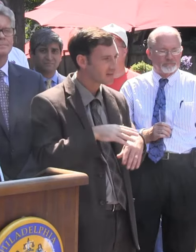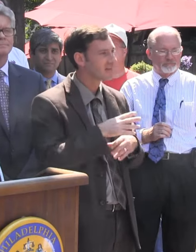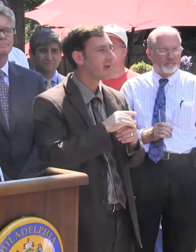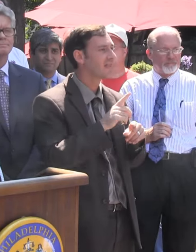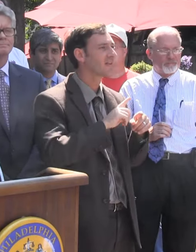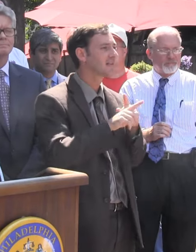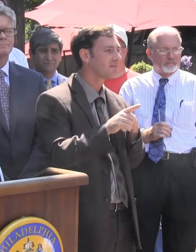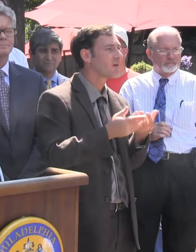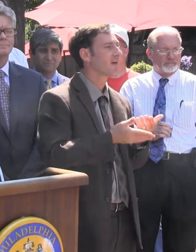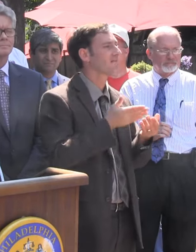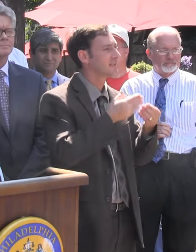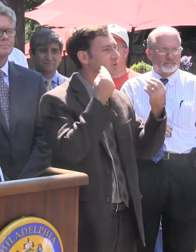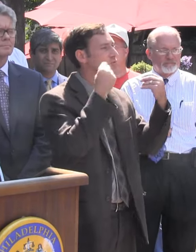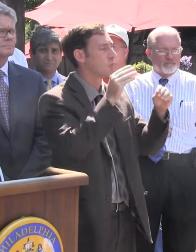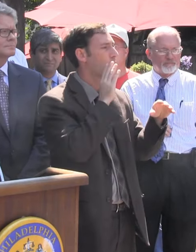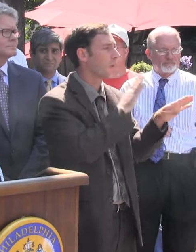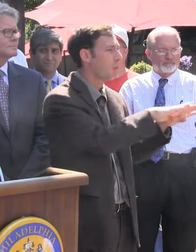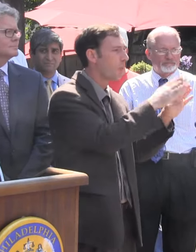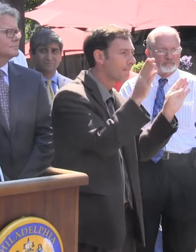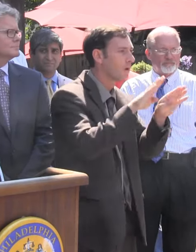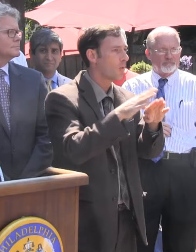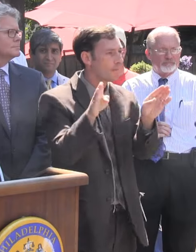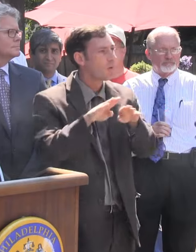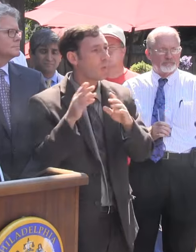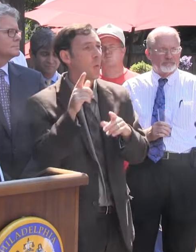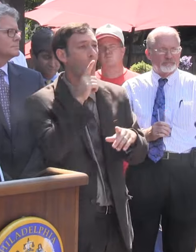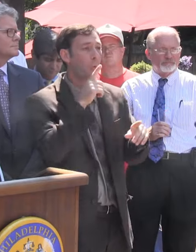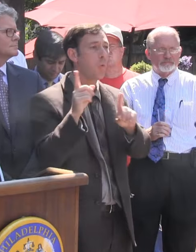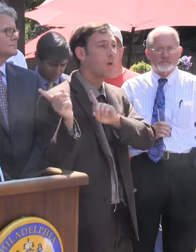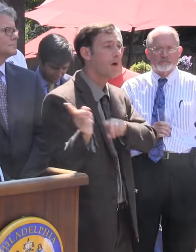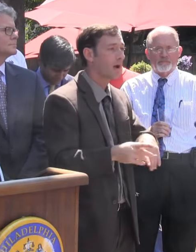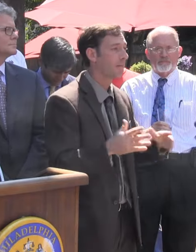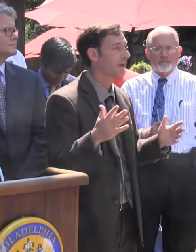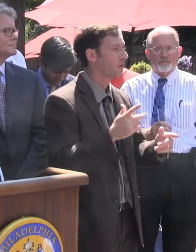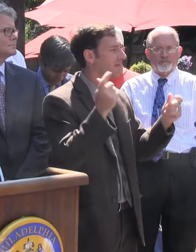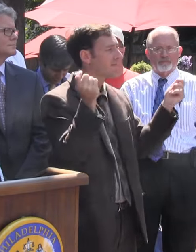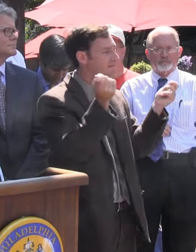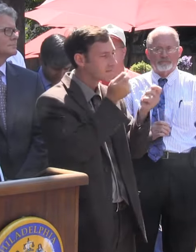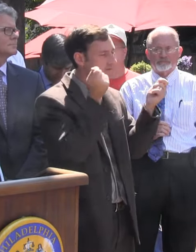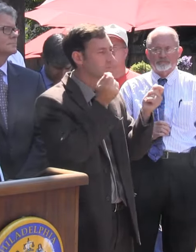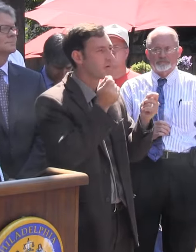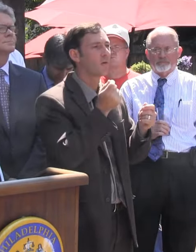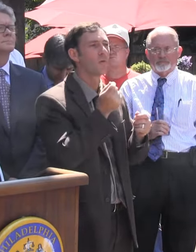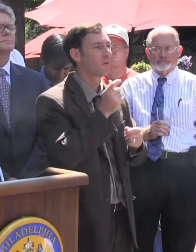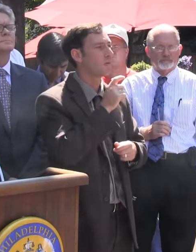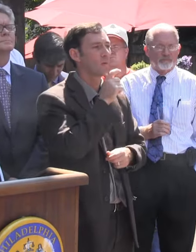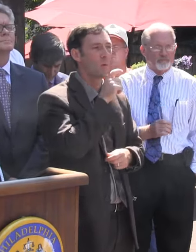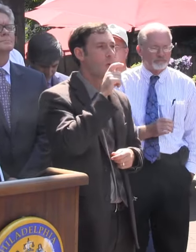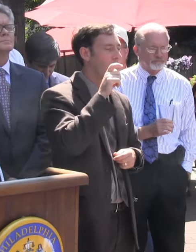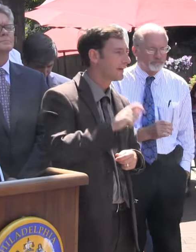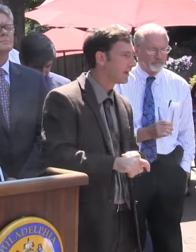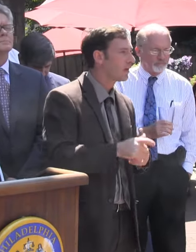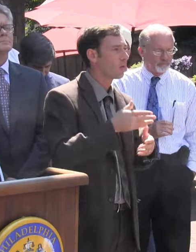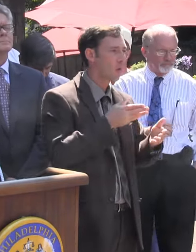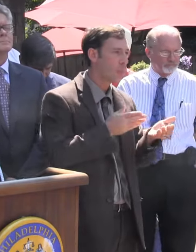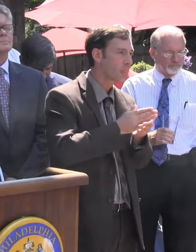that will be open. Those attending the festival will NOT need to go through a US Secret Service